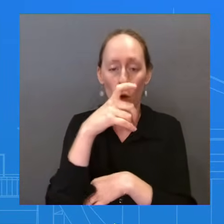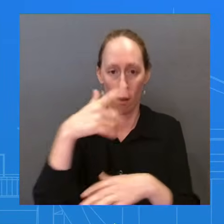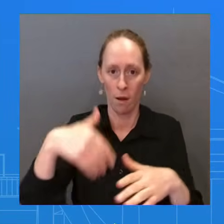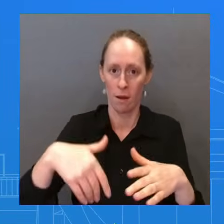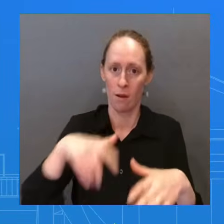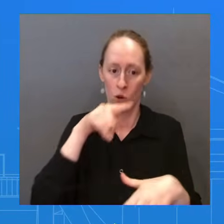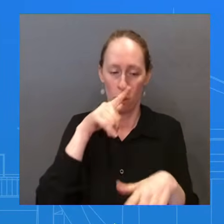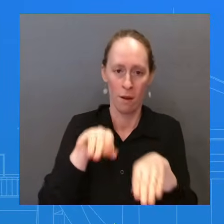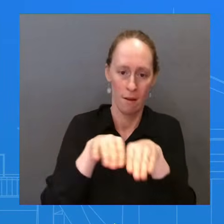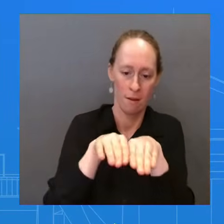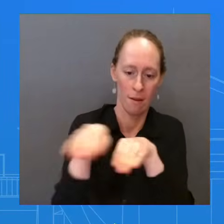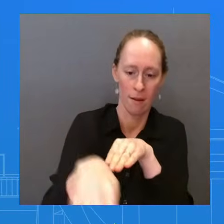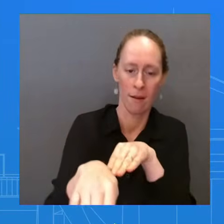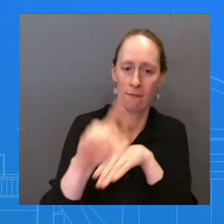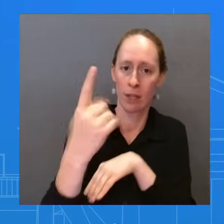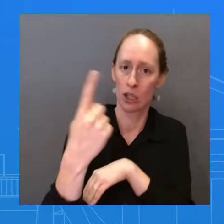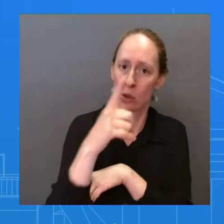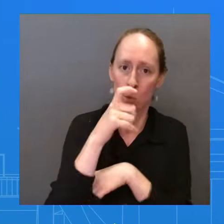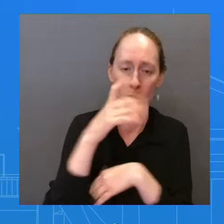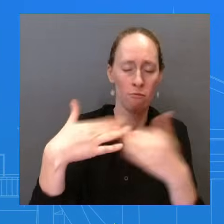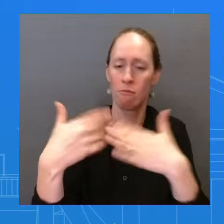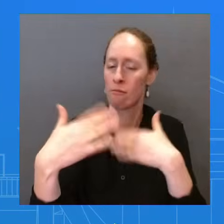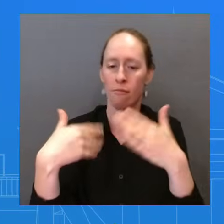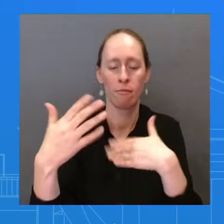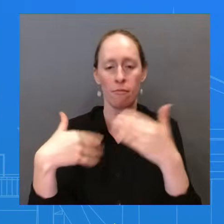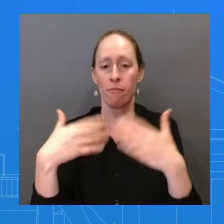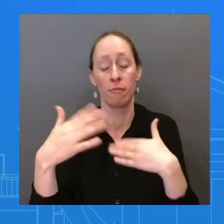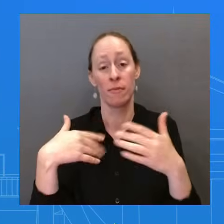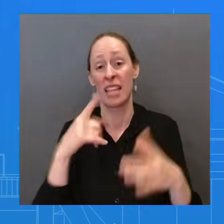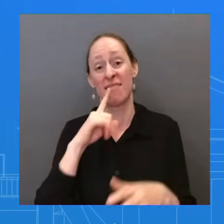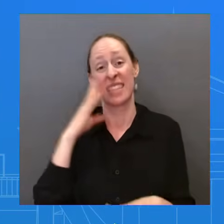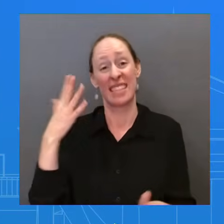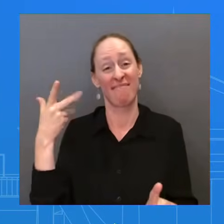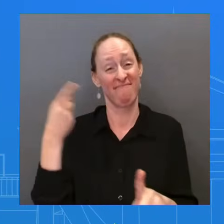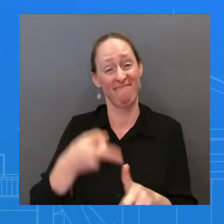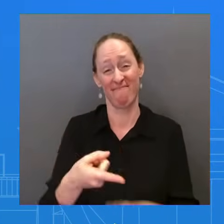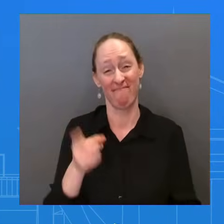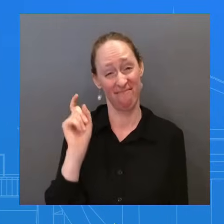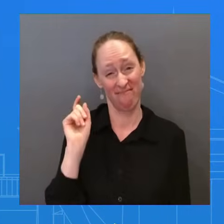it's got to have the support of President Zelenskyy. So, what we're focused on is working with our Ukrainian